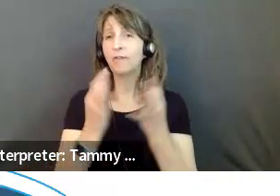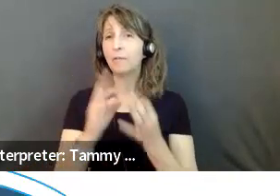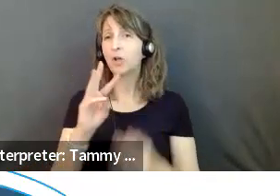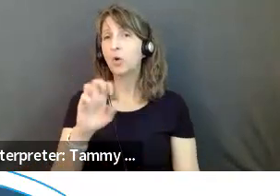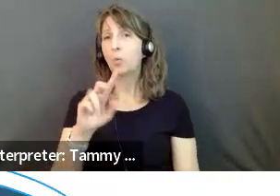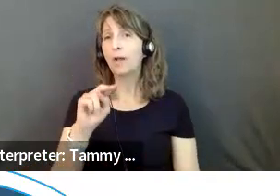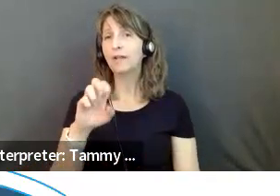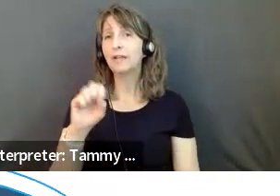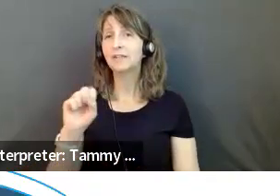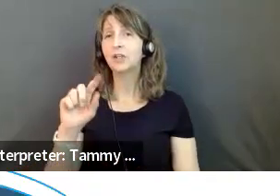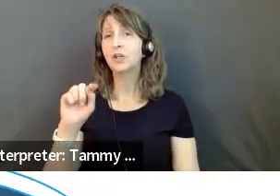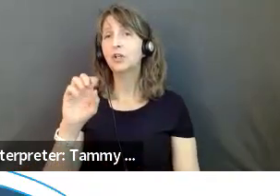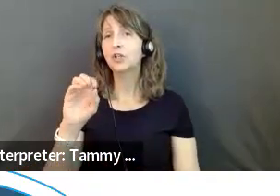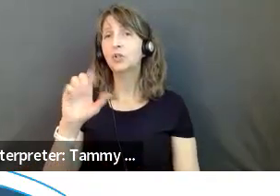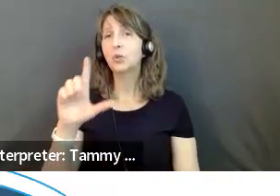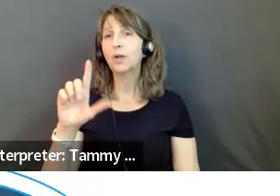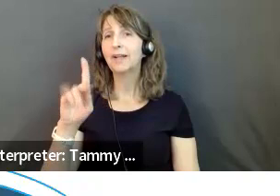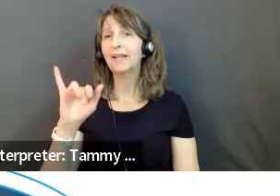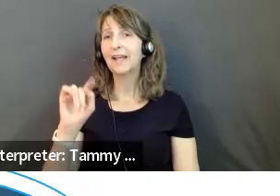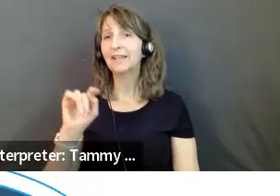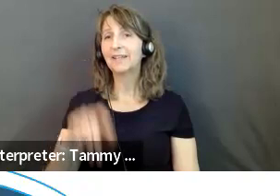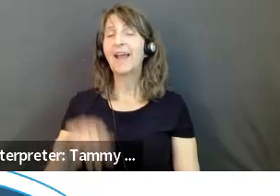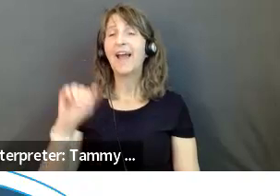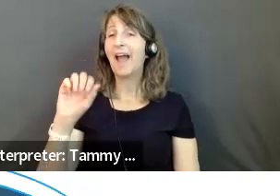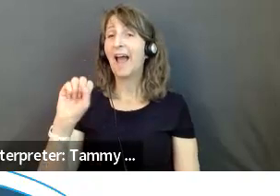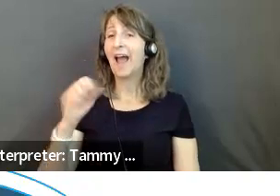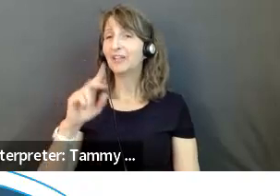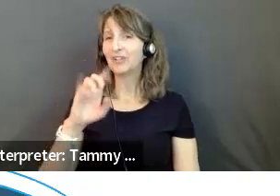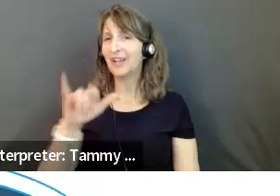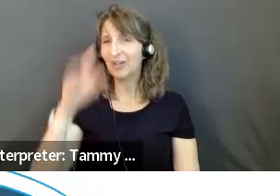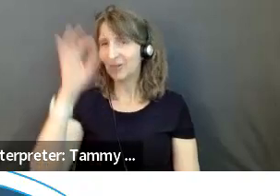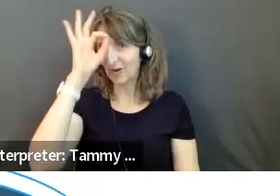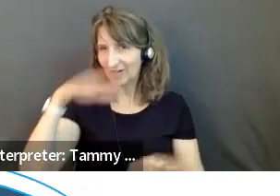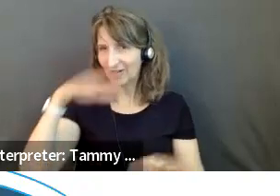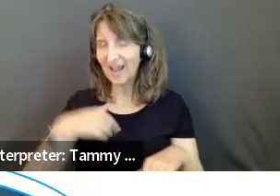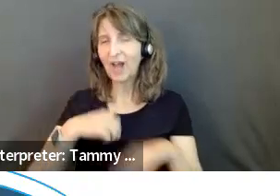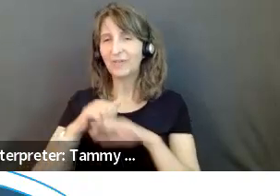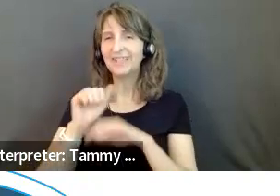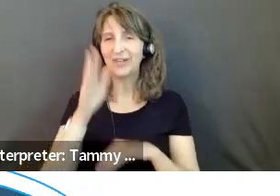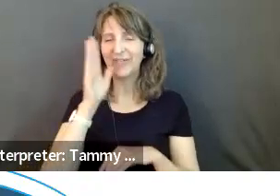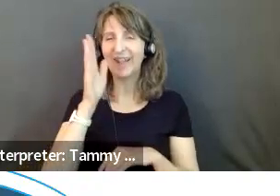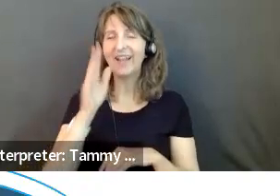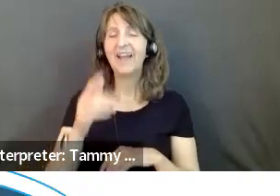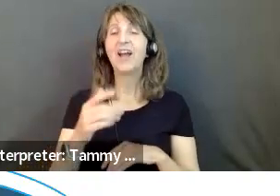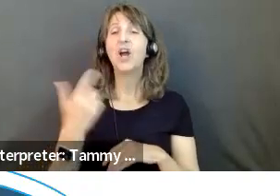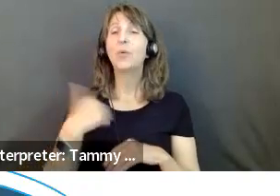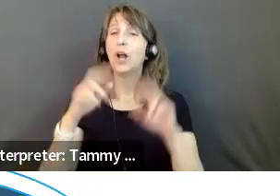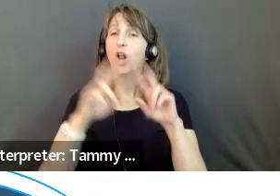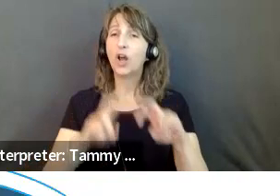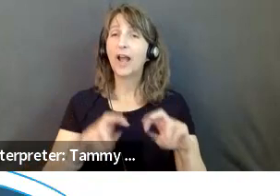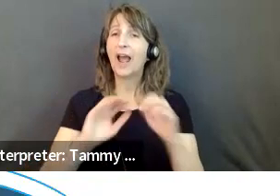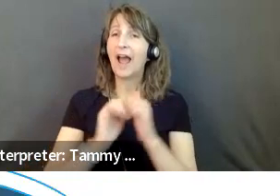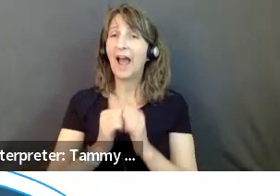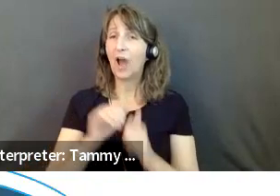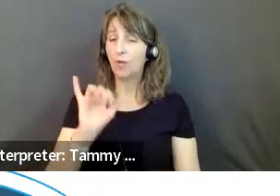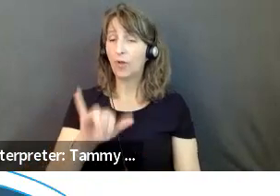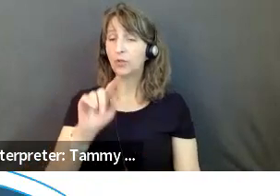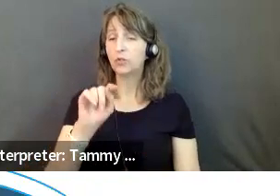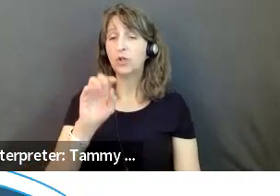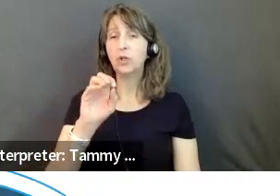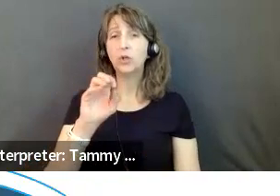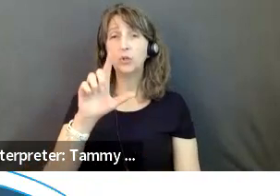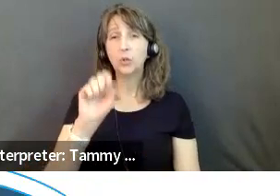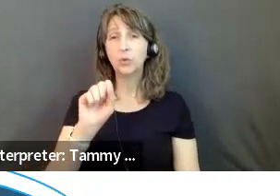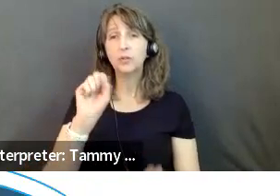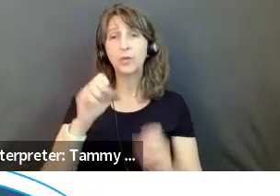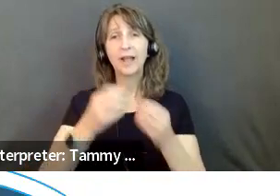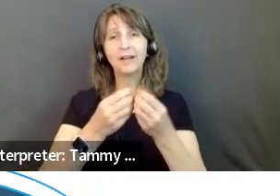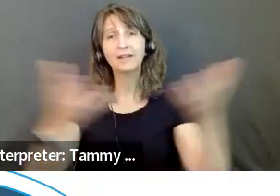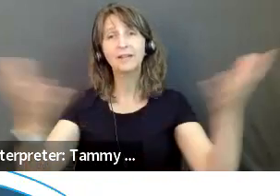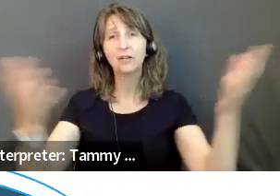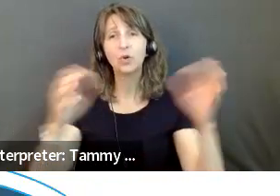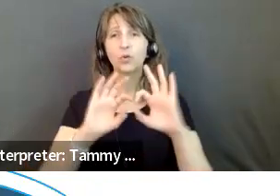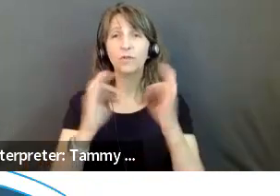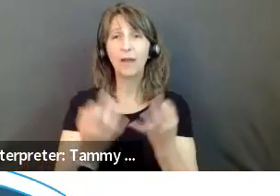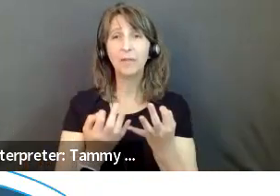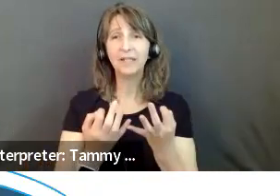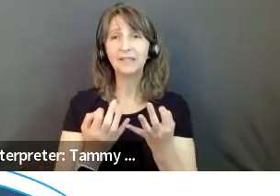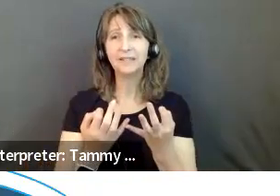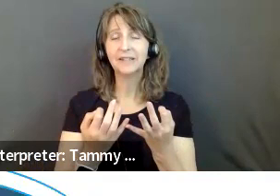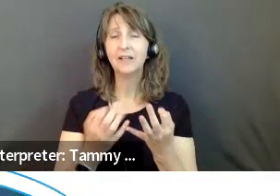That we also want to look at how do we get those tools out to individuals and families so you don't have to wait until you're getting a service or having the provider.